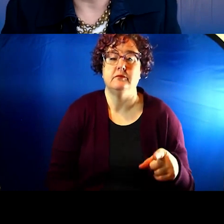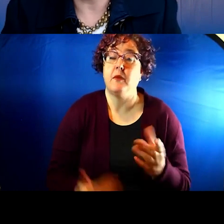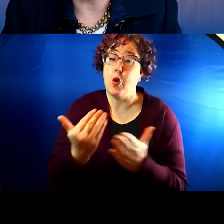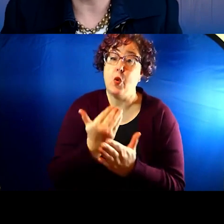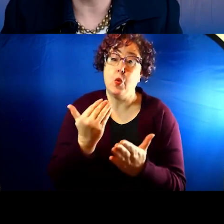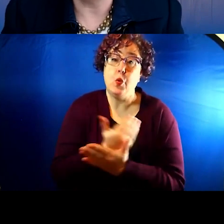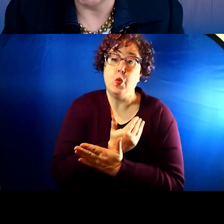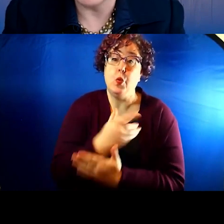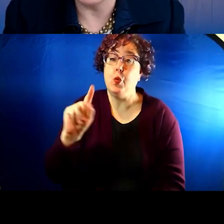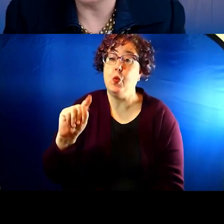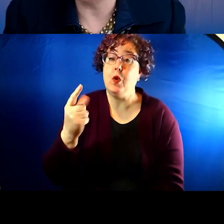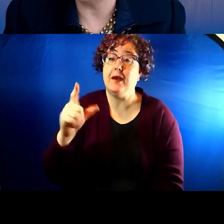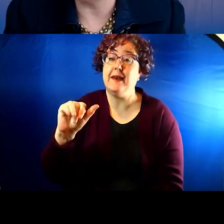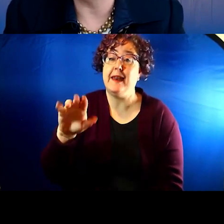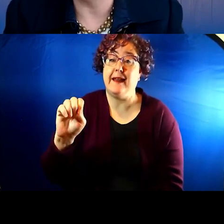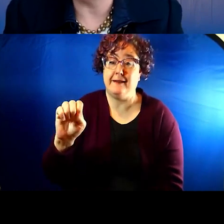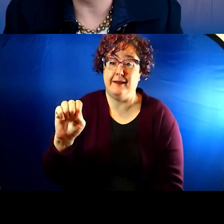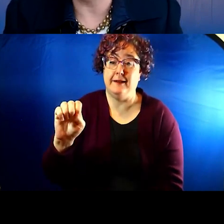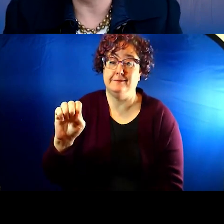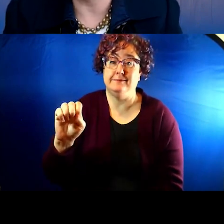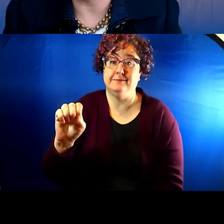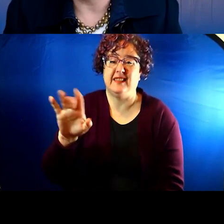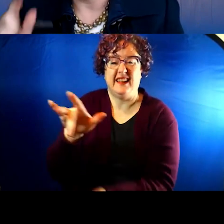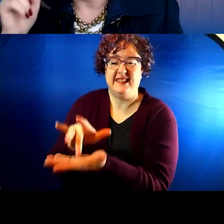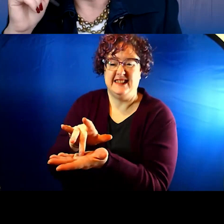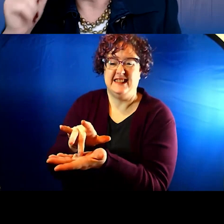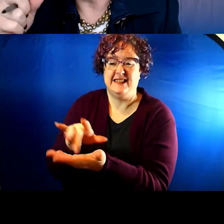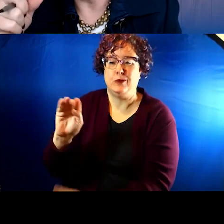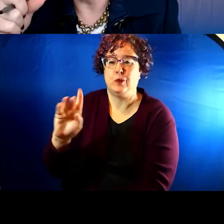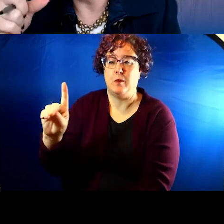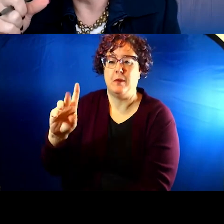FROM THE MARYLAND FOLKS.